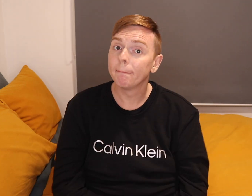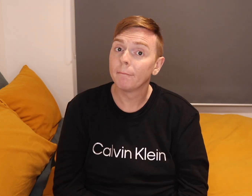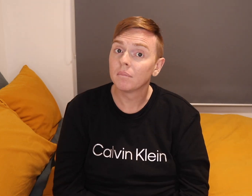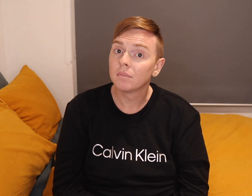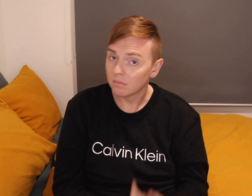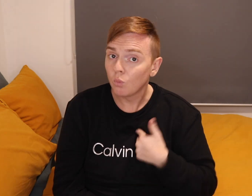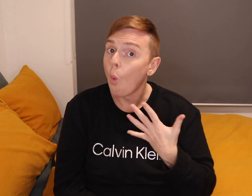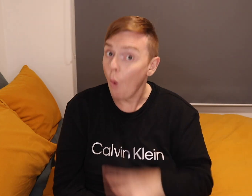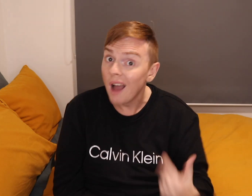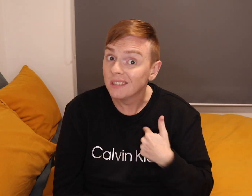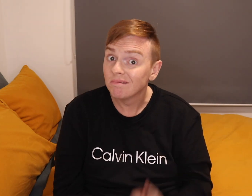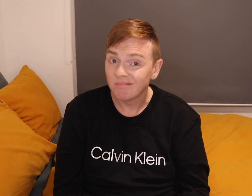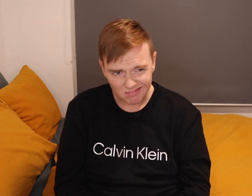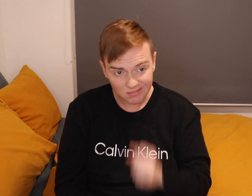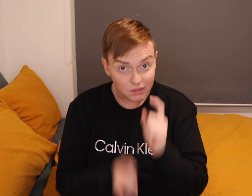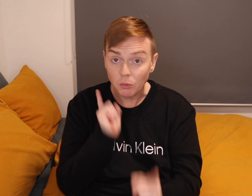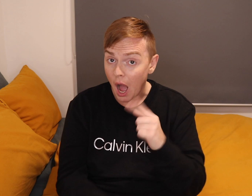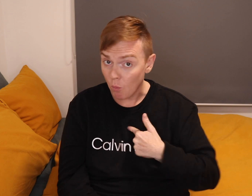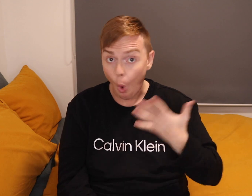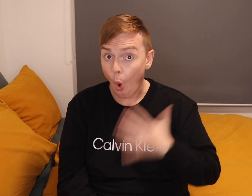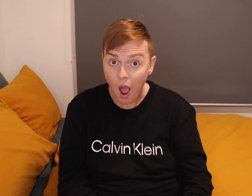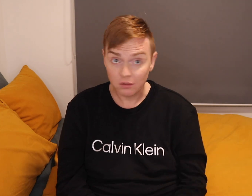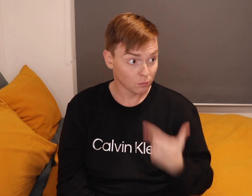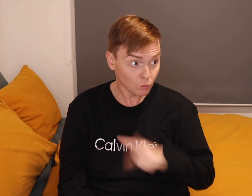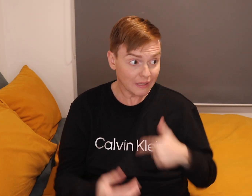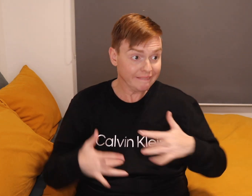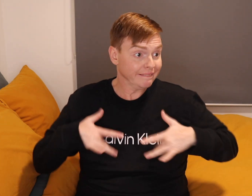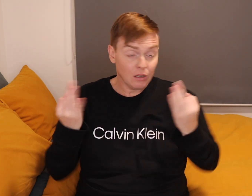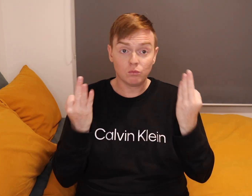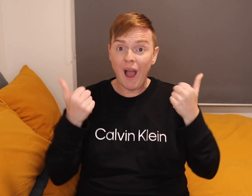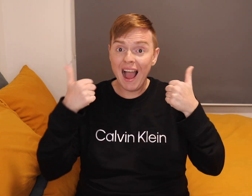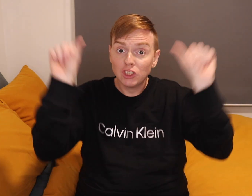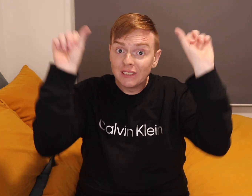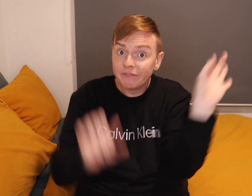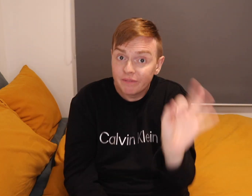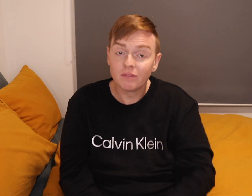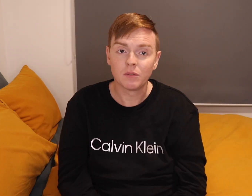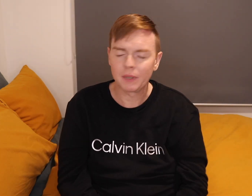Sometimes I want to. I do want to. Because I feel like I don't have any achievements.